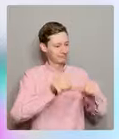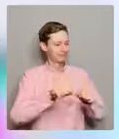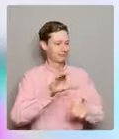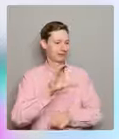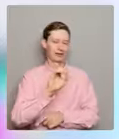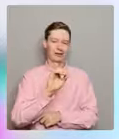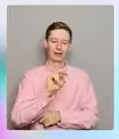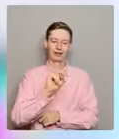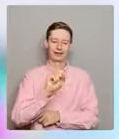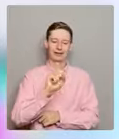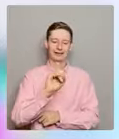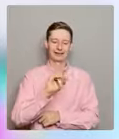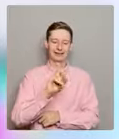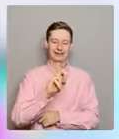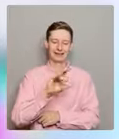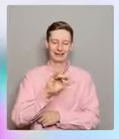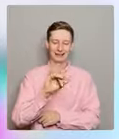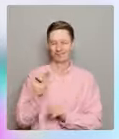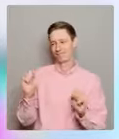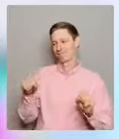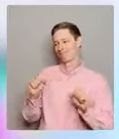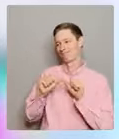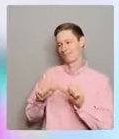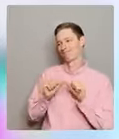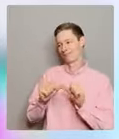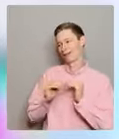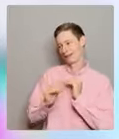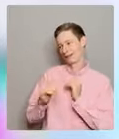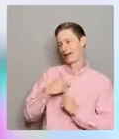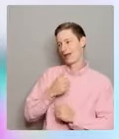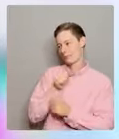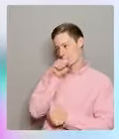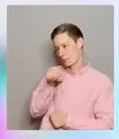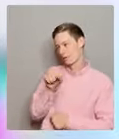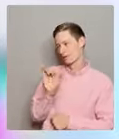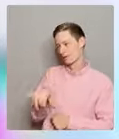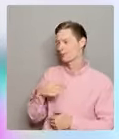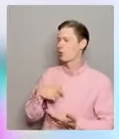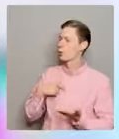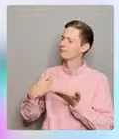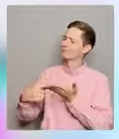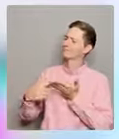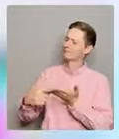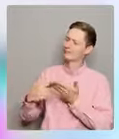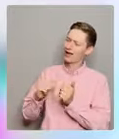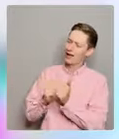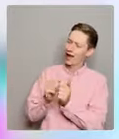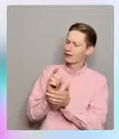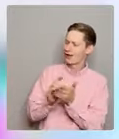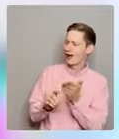Yes, consistency, I love that. Okay, so we've talked a lot about how we can design for accessibility and inclusivity